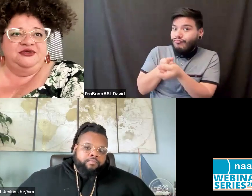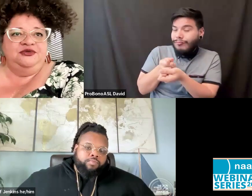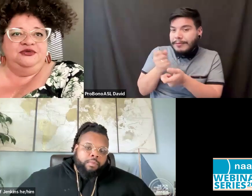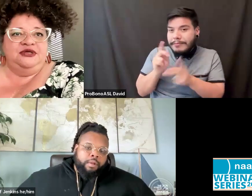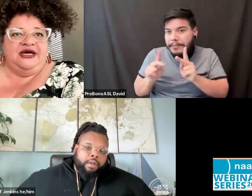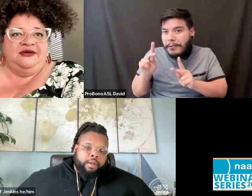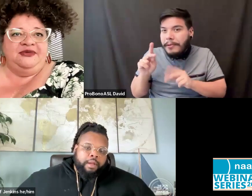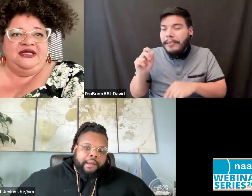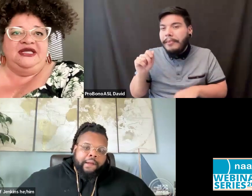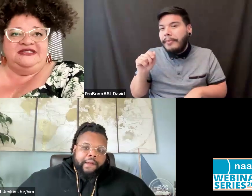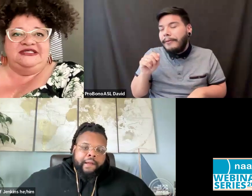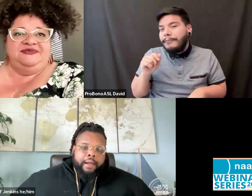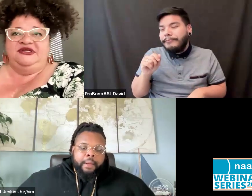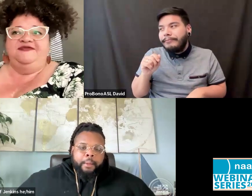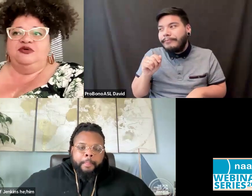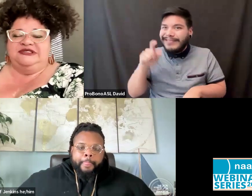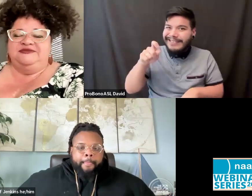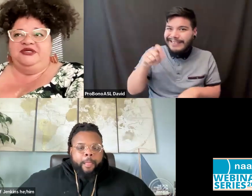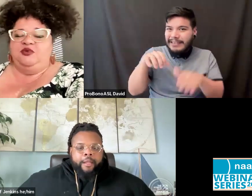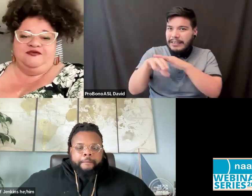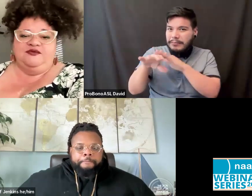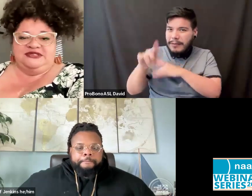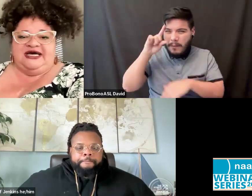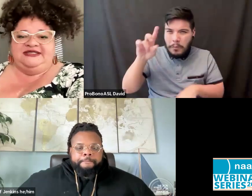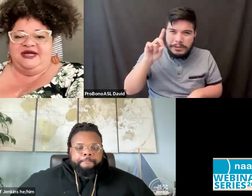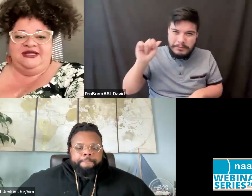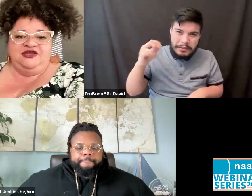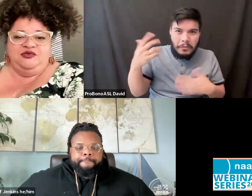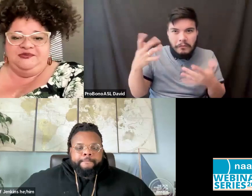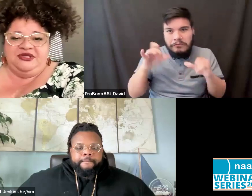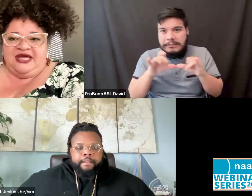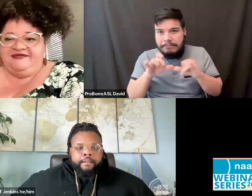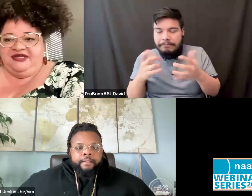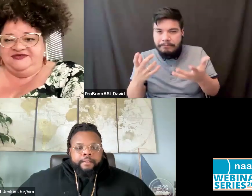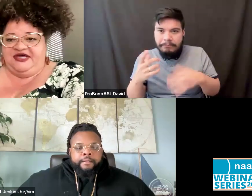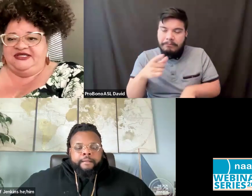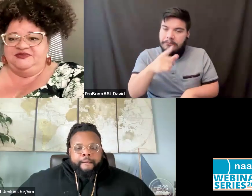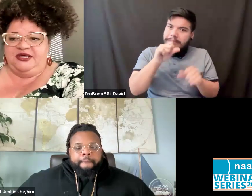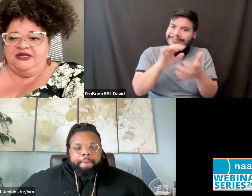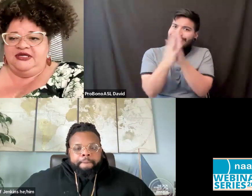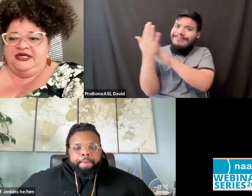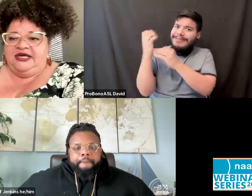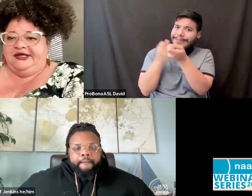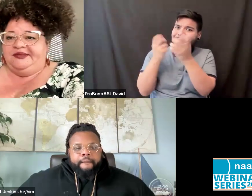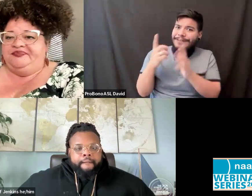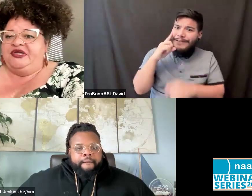who need accessibility for disability or for size. Right? Like you can be the advocates that as well